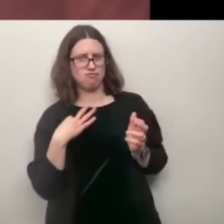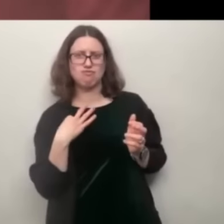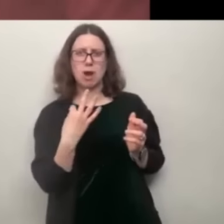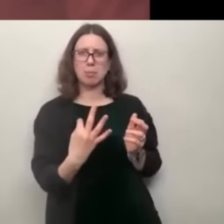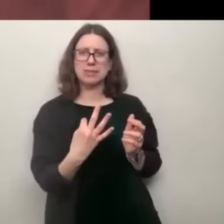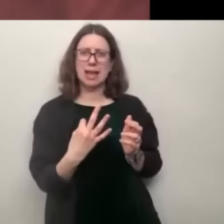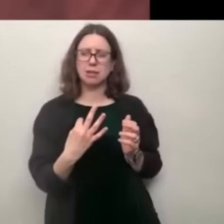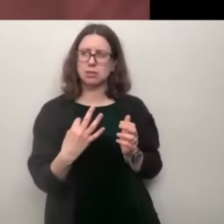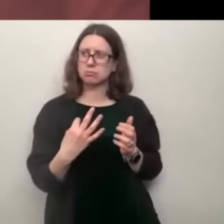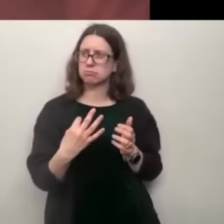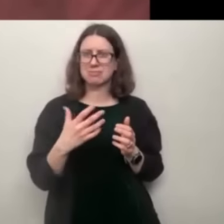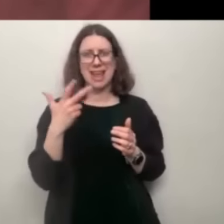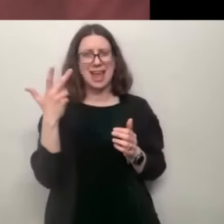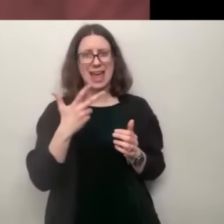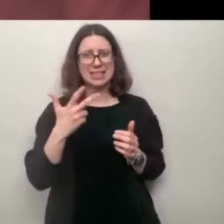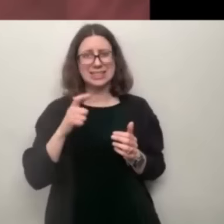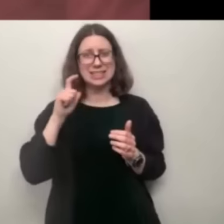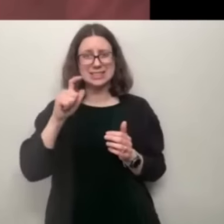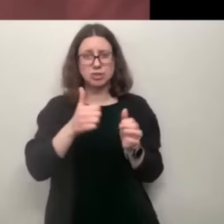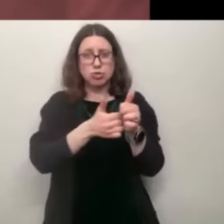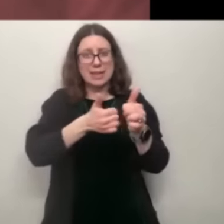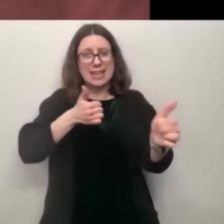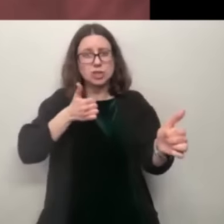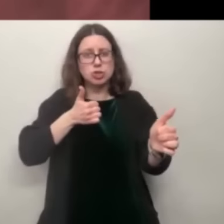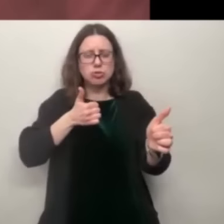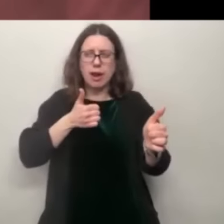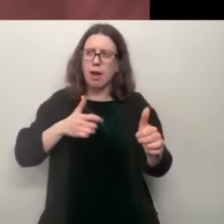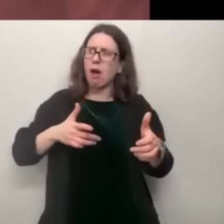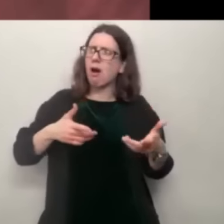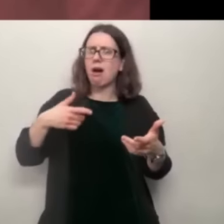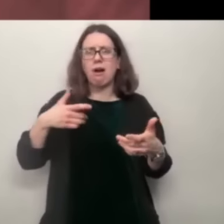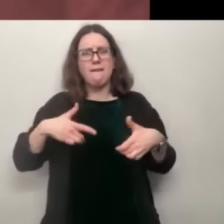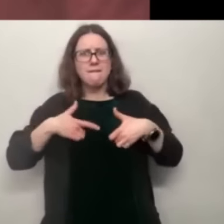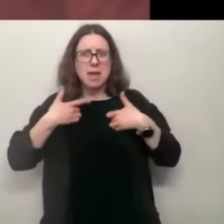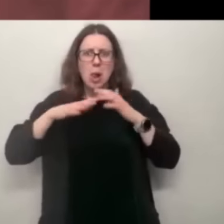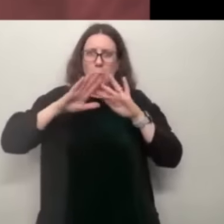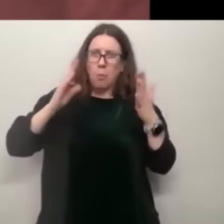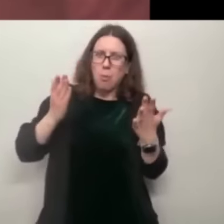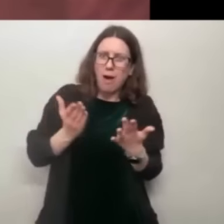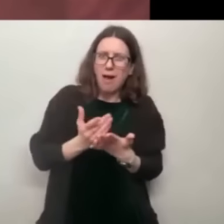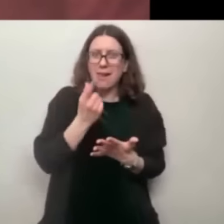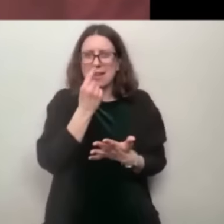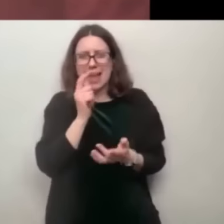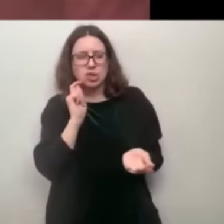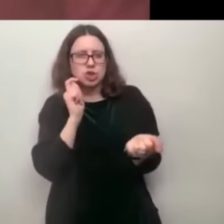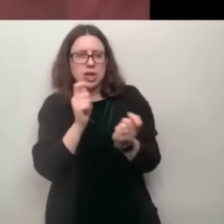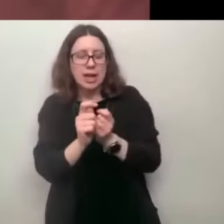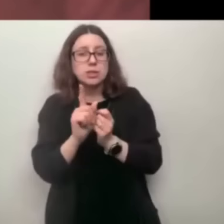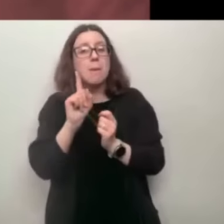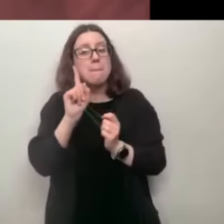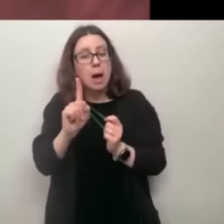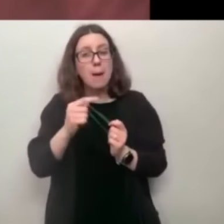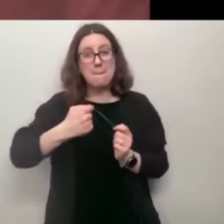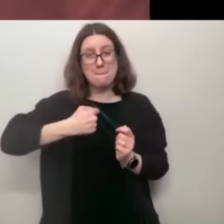A time when it felt like the world could be changed, rebuilt anew. But to me it has its origins much further